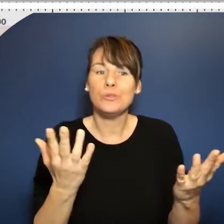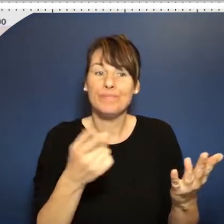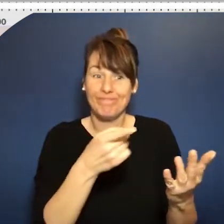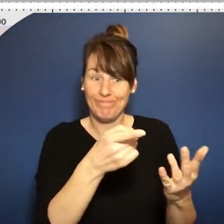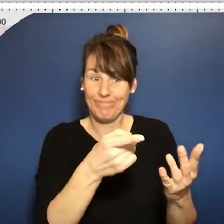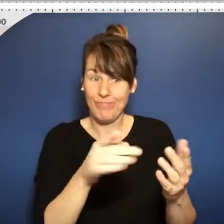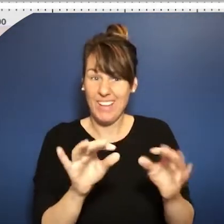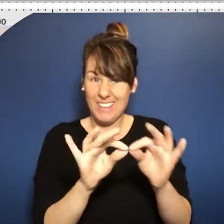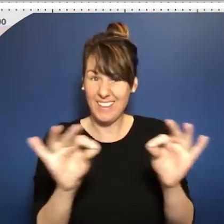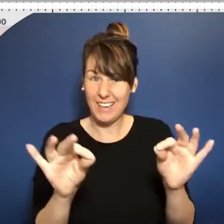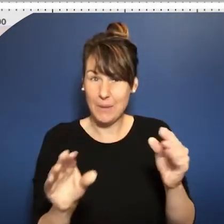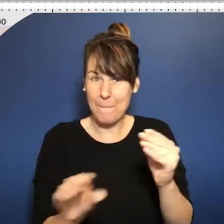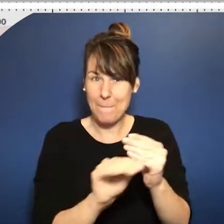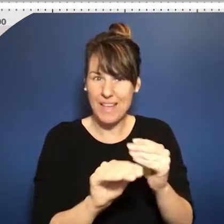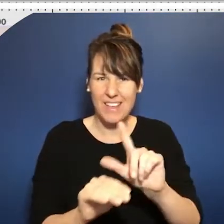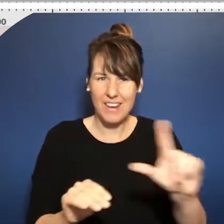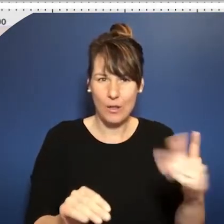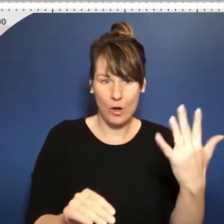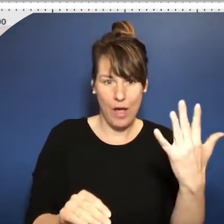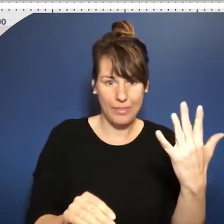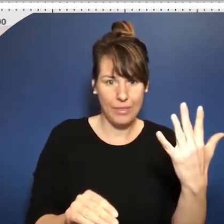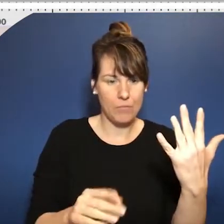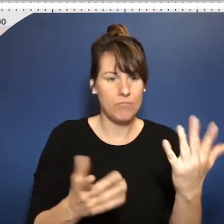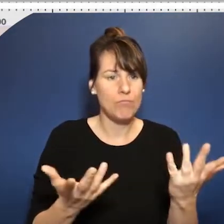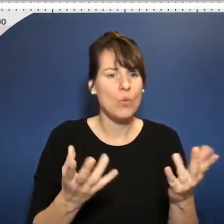added tiers, for the left hand and the right hand.